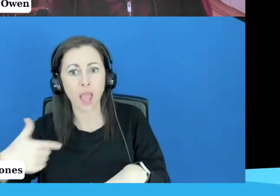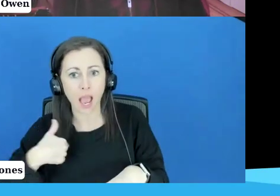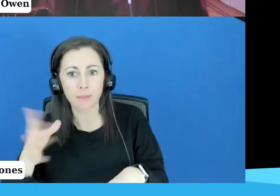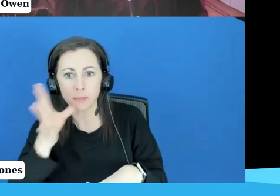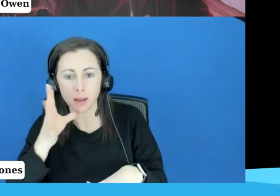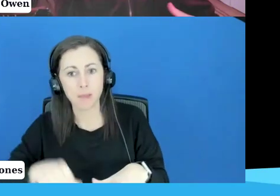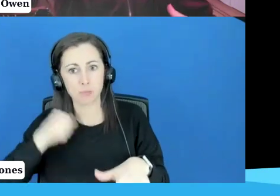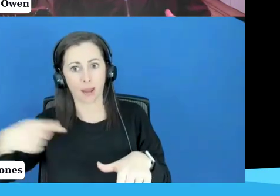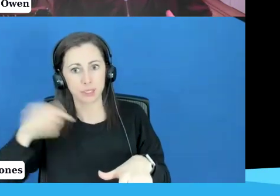So... - Yes.